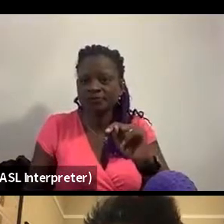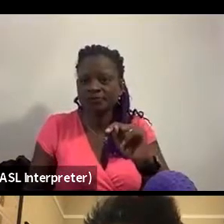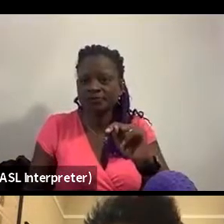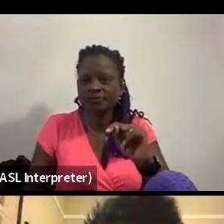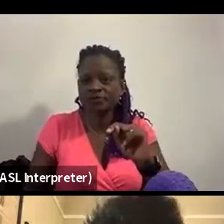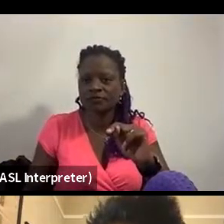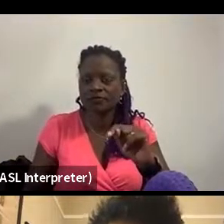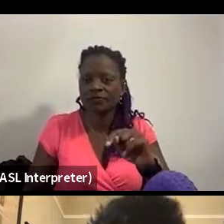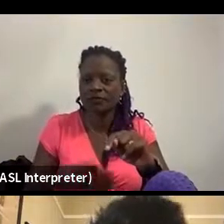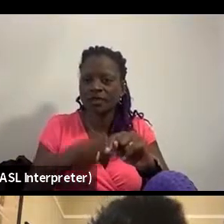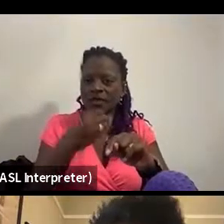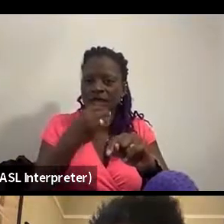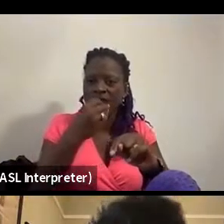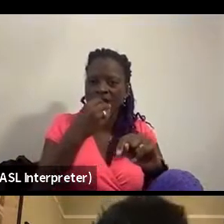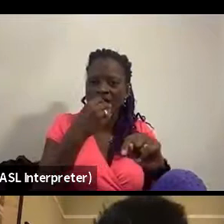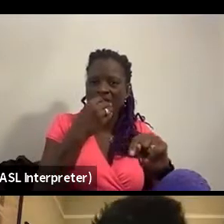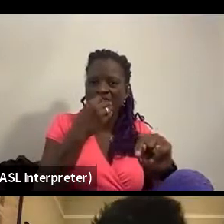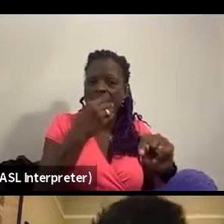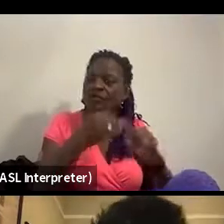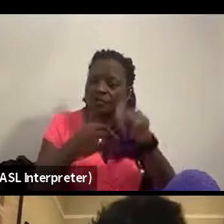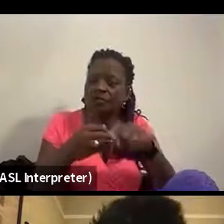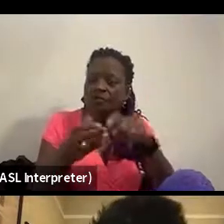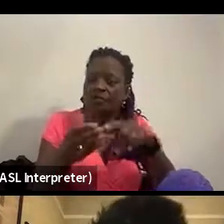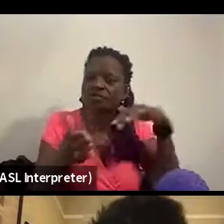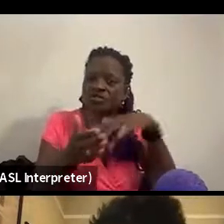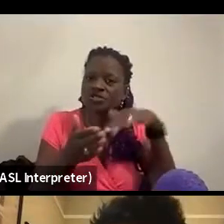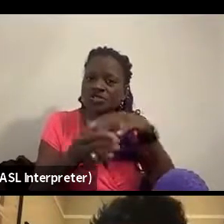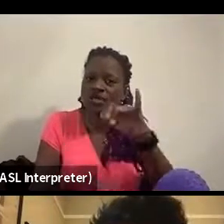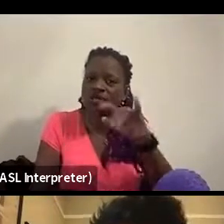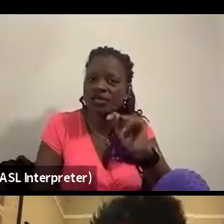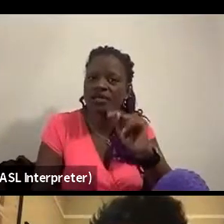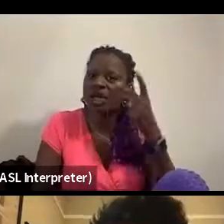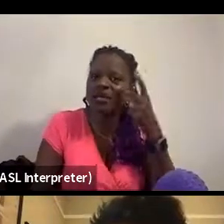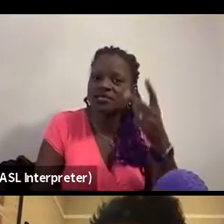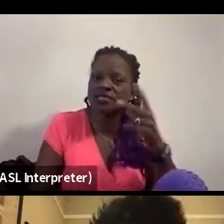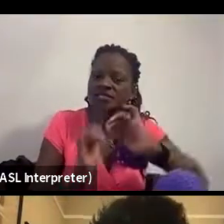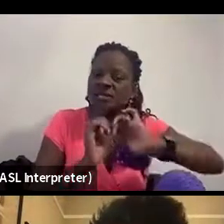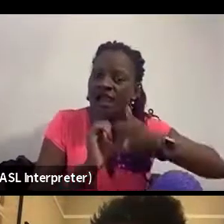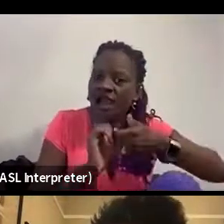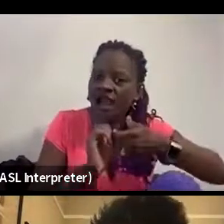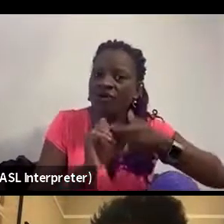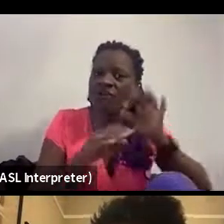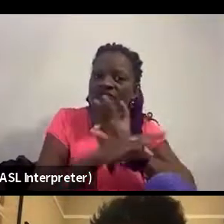trial, but to see how it actually functions in the community.